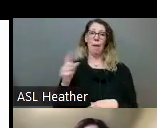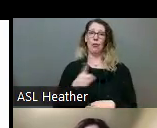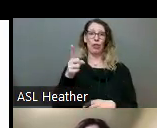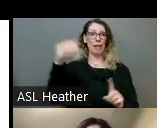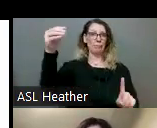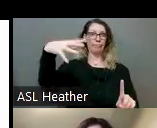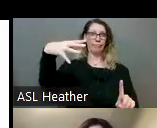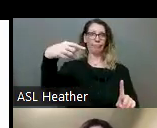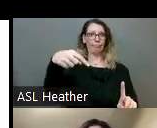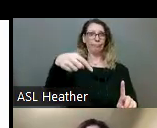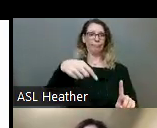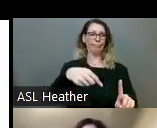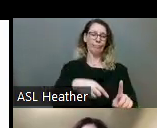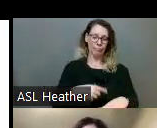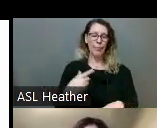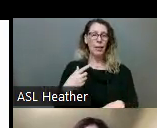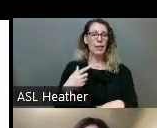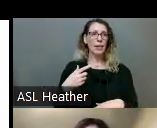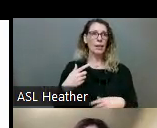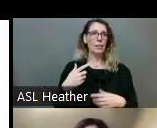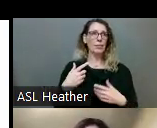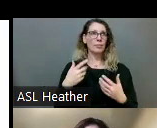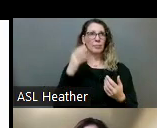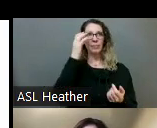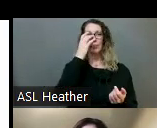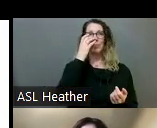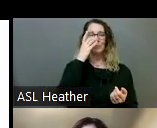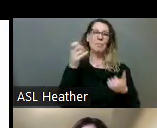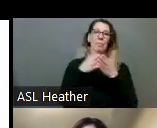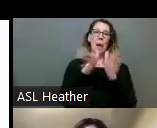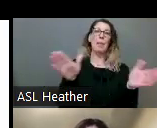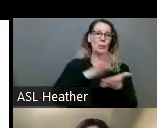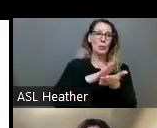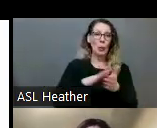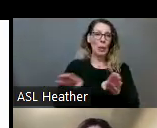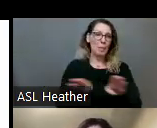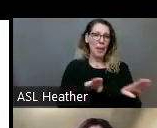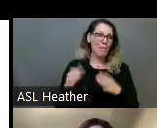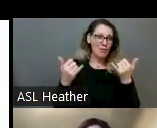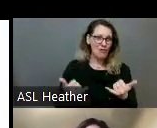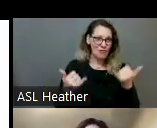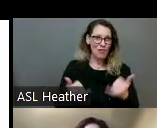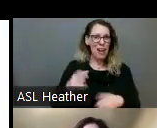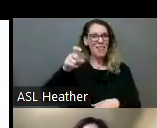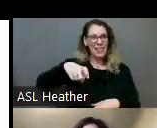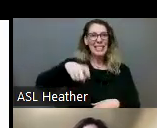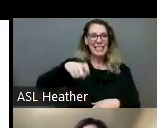as a collective Public School behavior right now, that we really need to keep